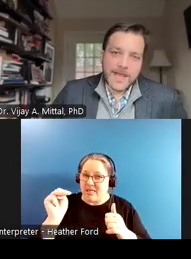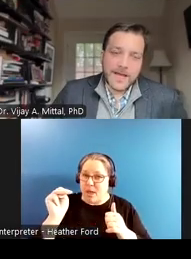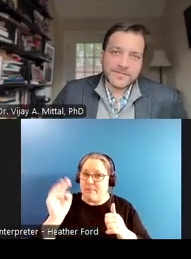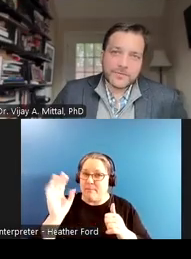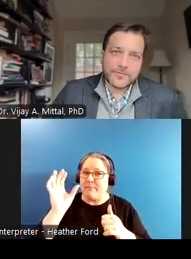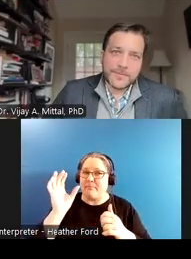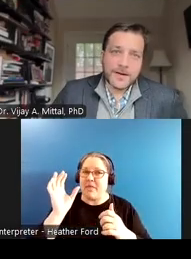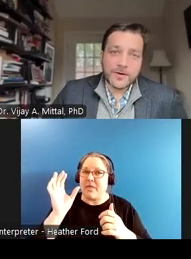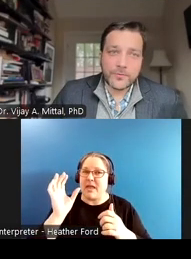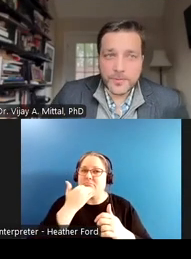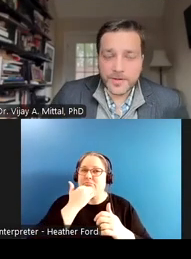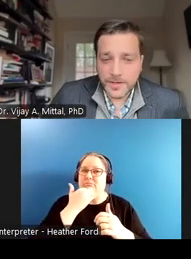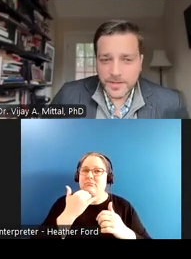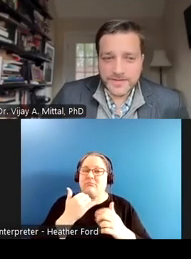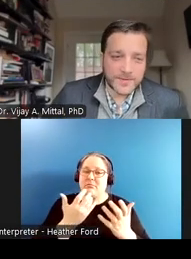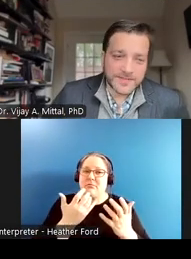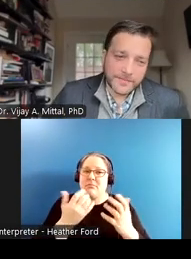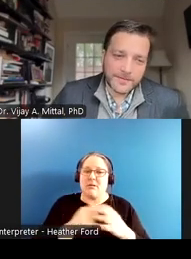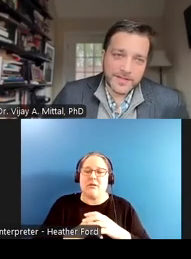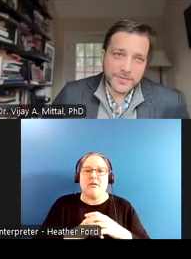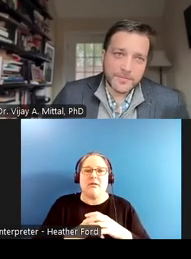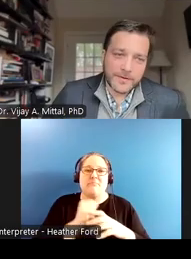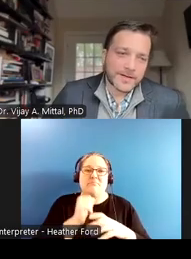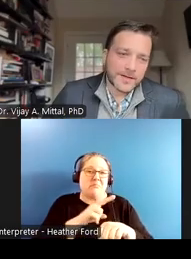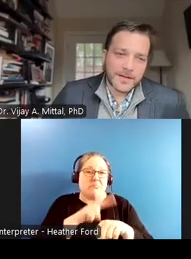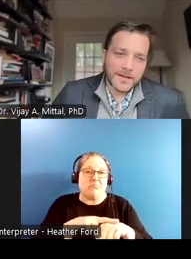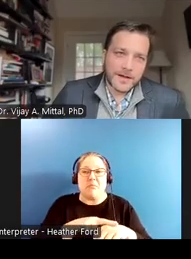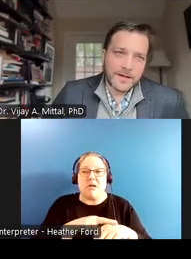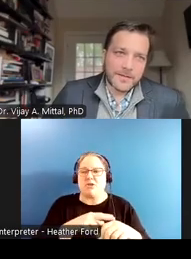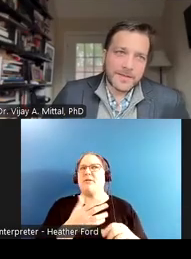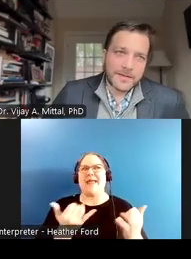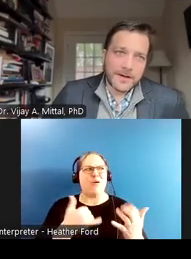and so from there we were curious if there was something we could do about it. Uh the